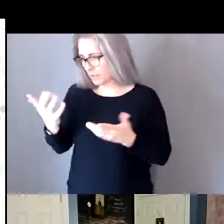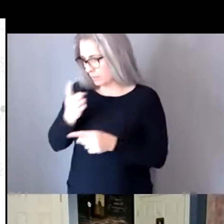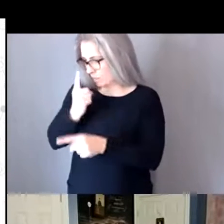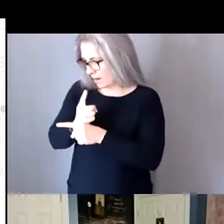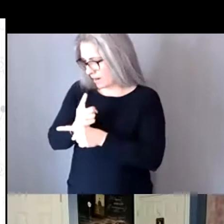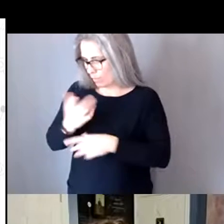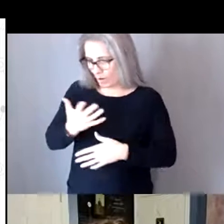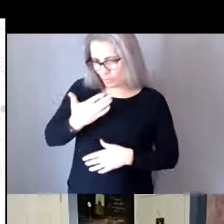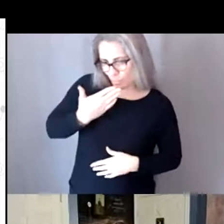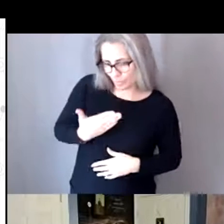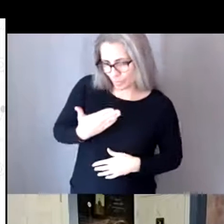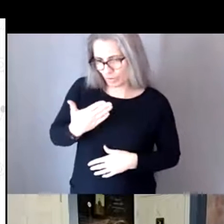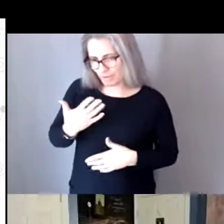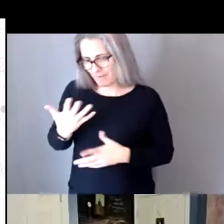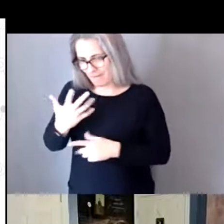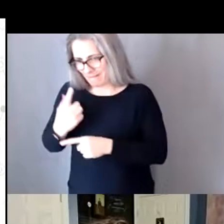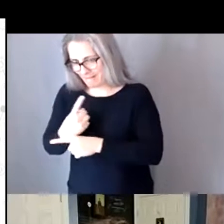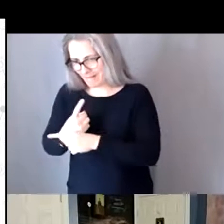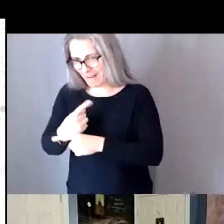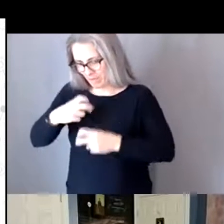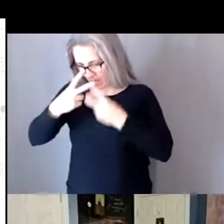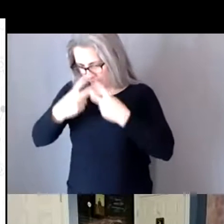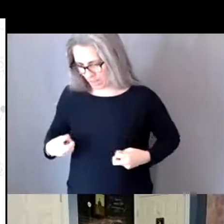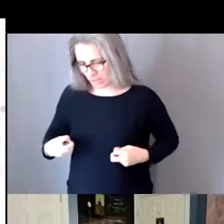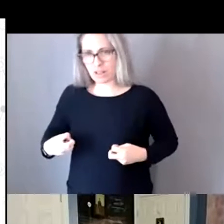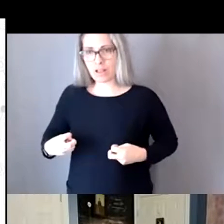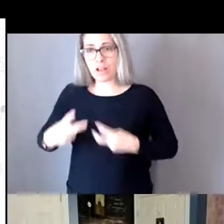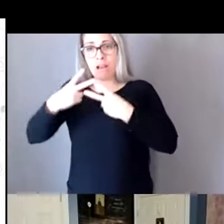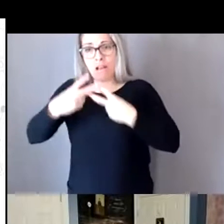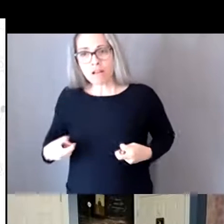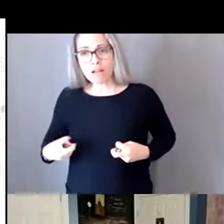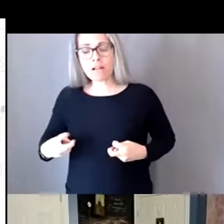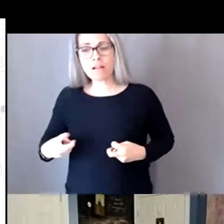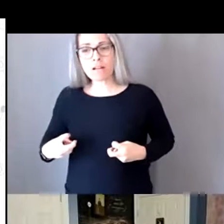and then also committing to work on the ableism that we see in those